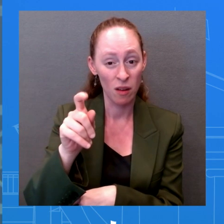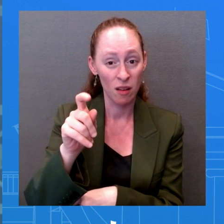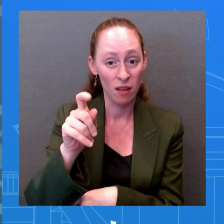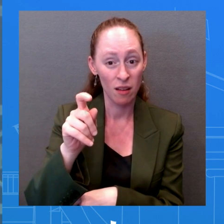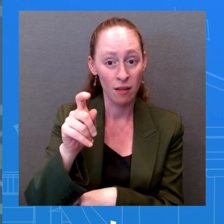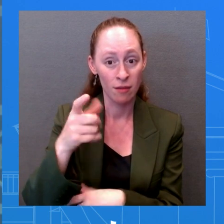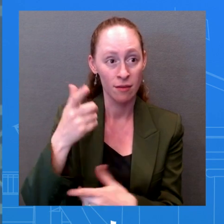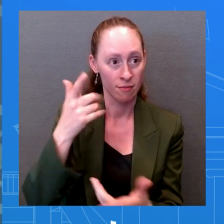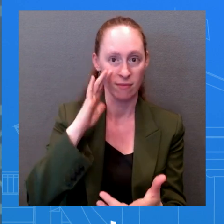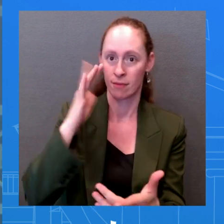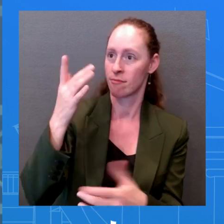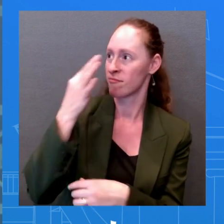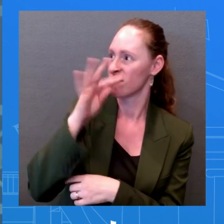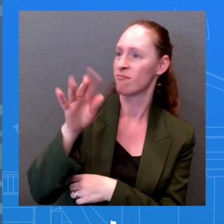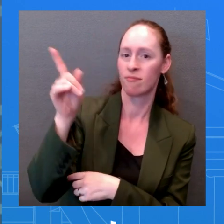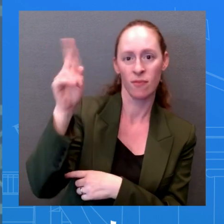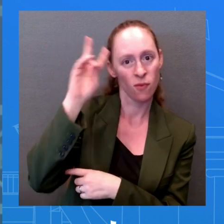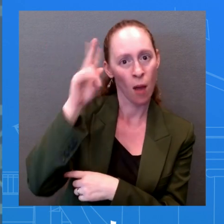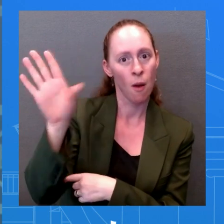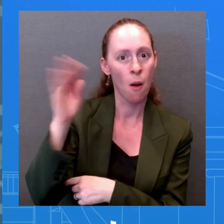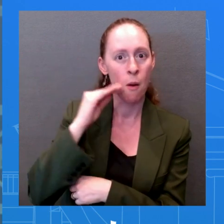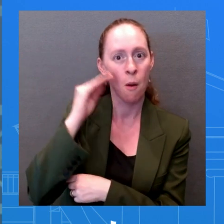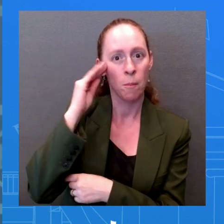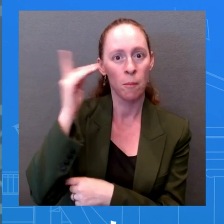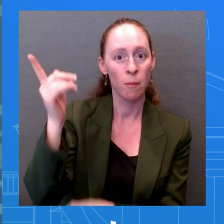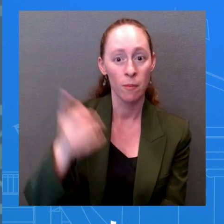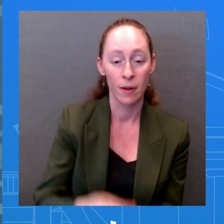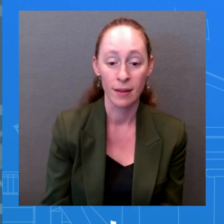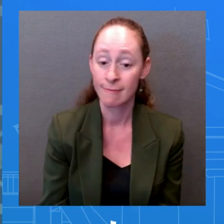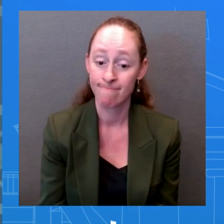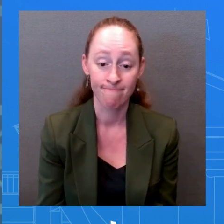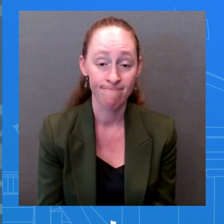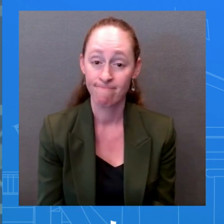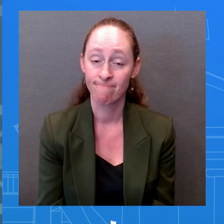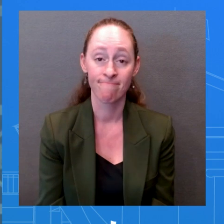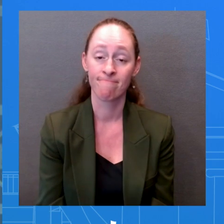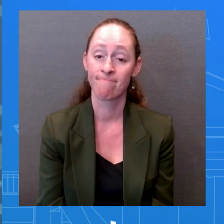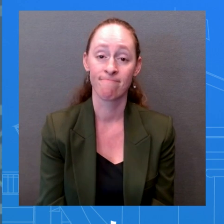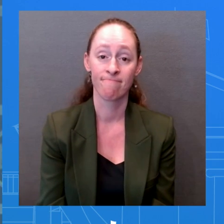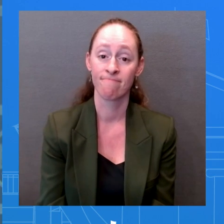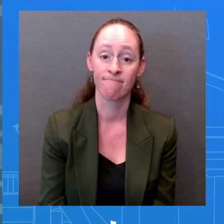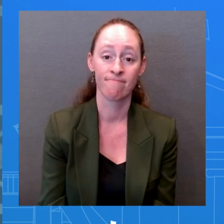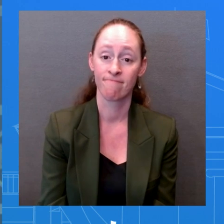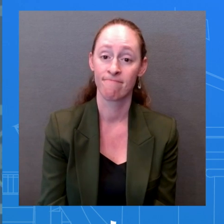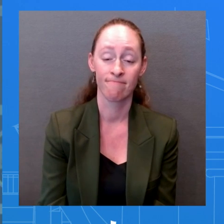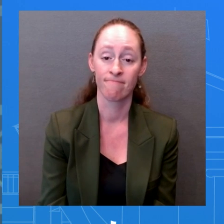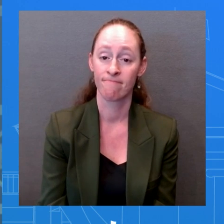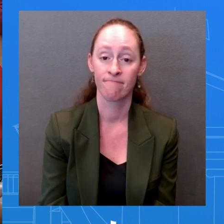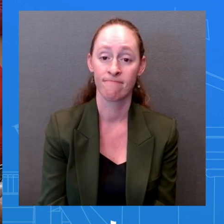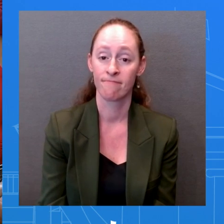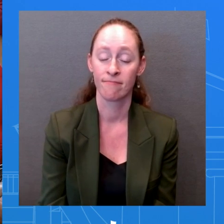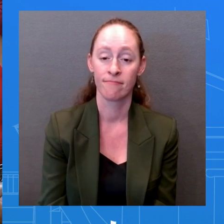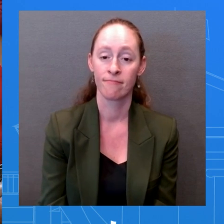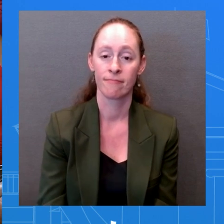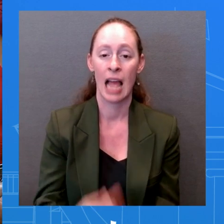of this this morning or last night when it occurred. So I can't speak to that at this time. The Press: Because you mentioned at the top